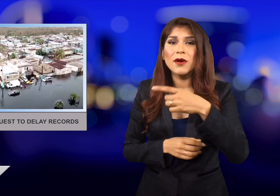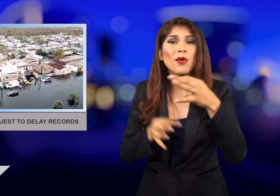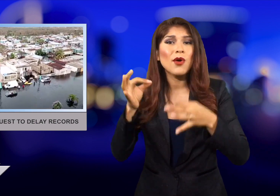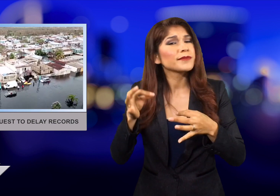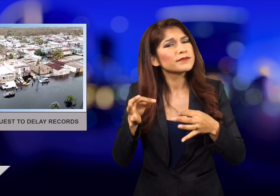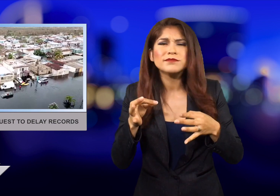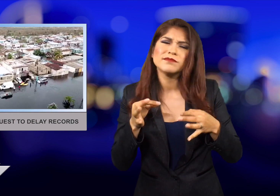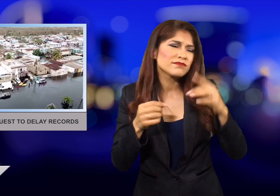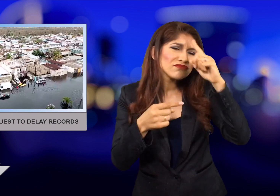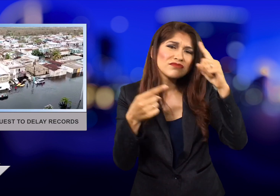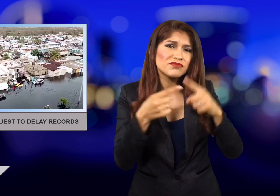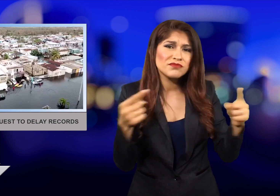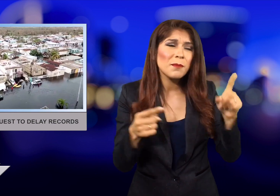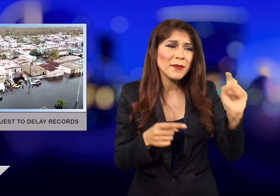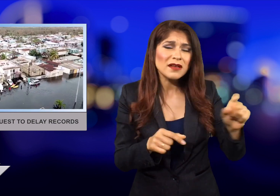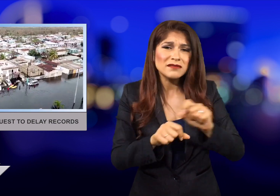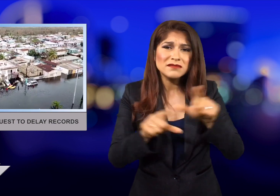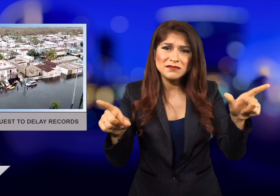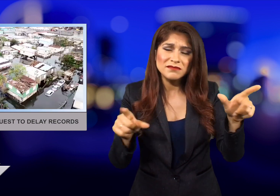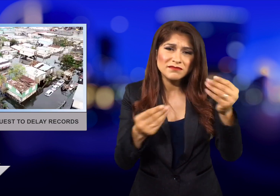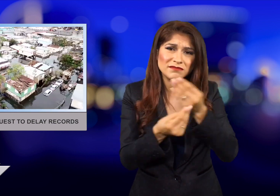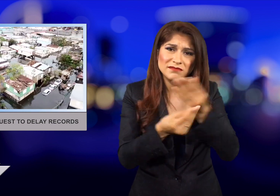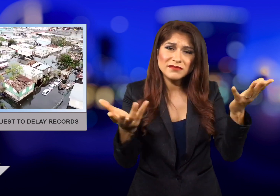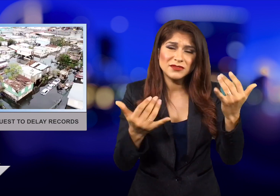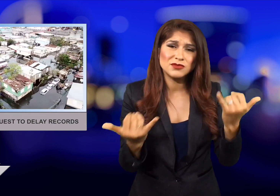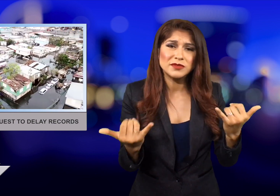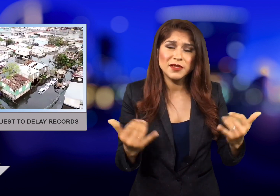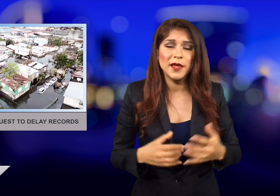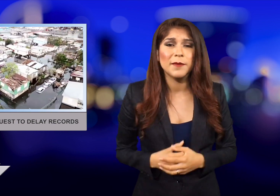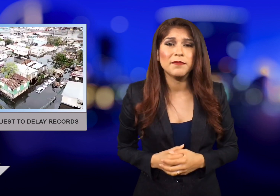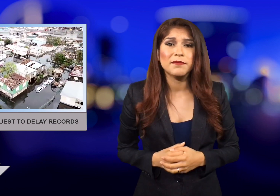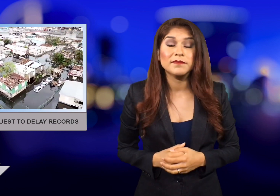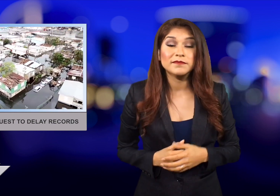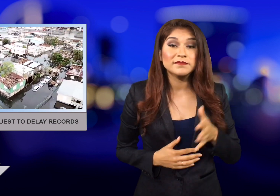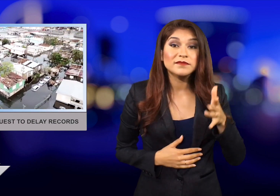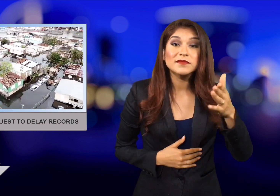but it was overruled in court.